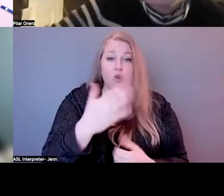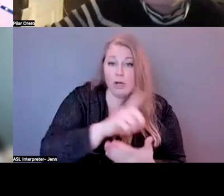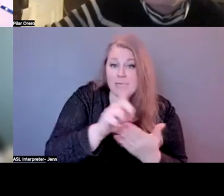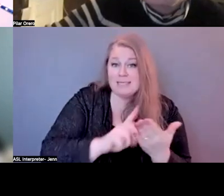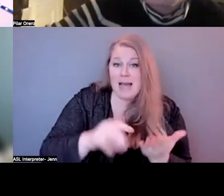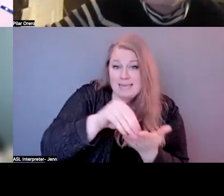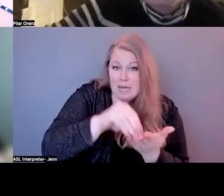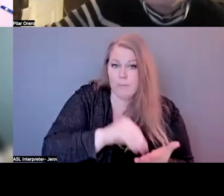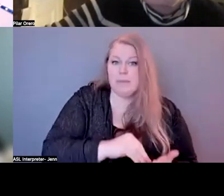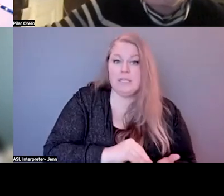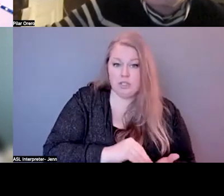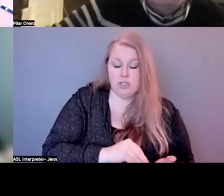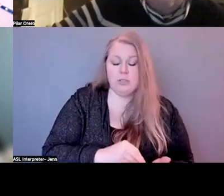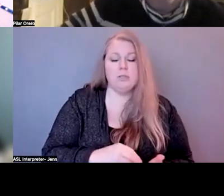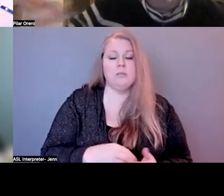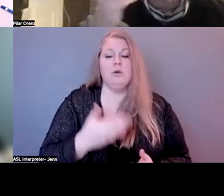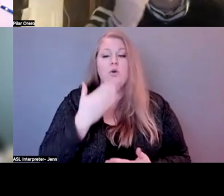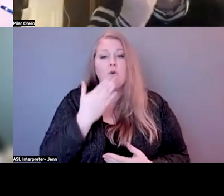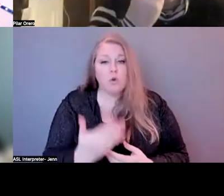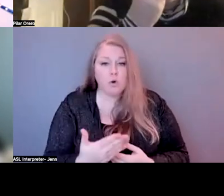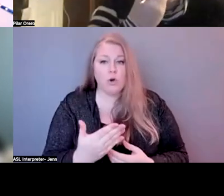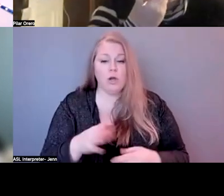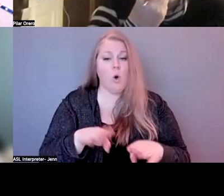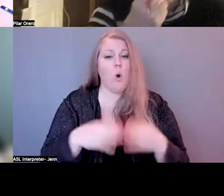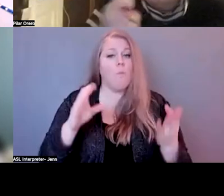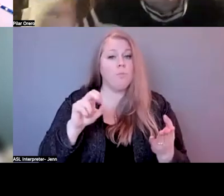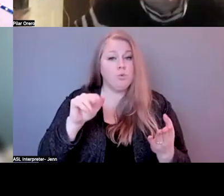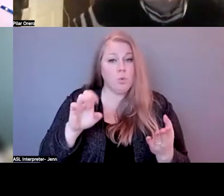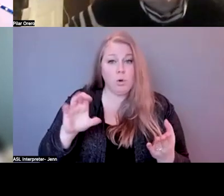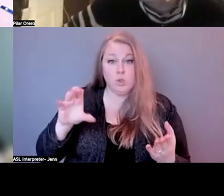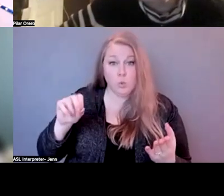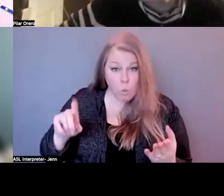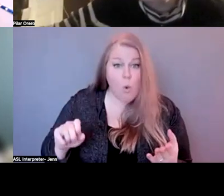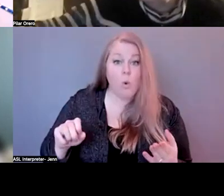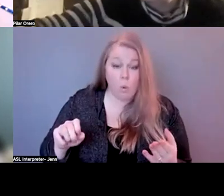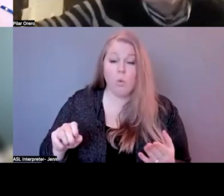making good open source accessible code, getting the big platform.